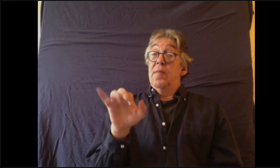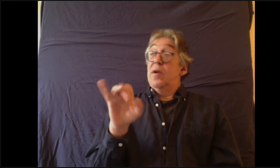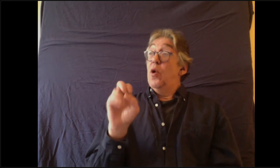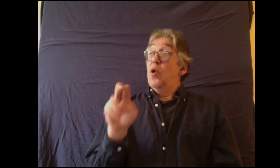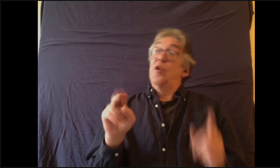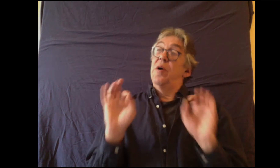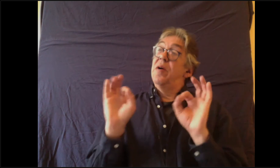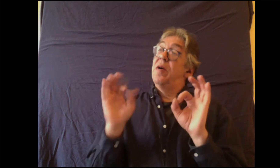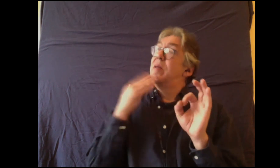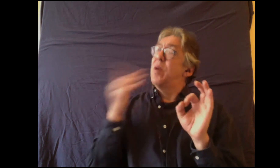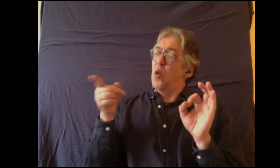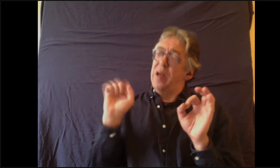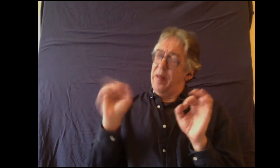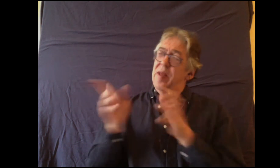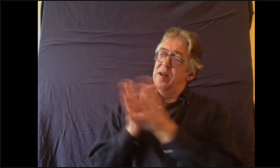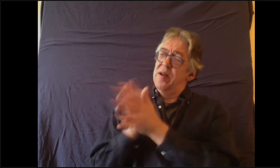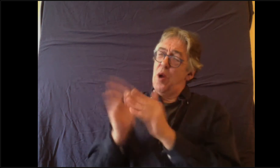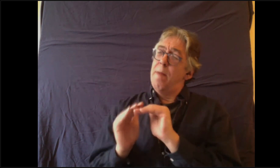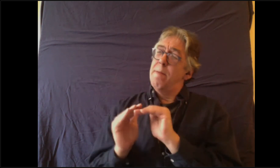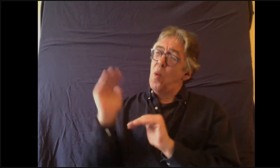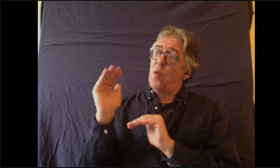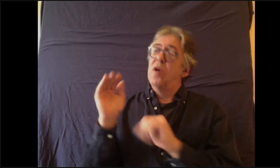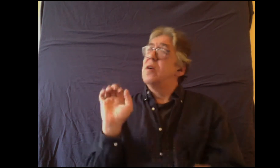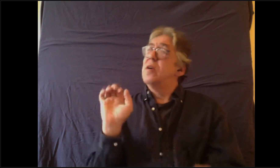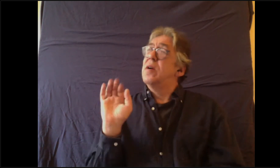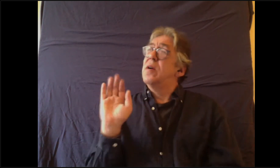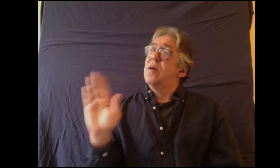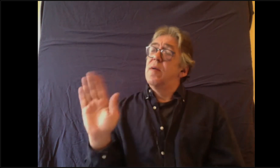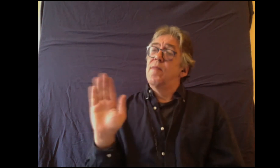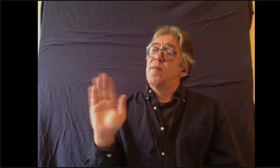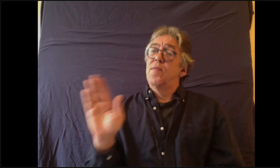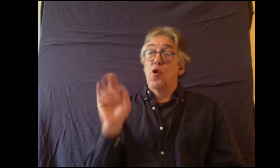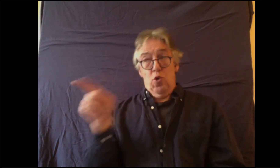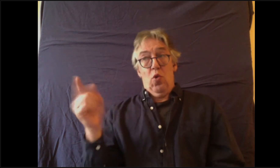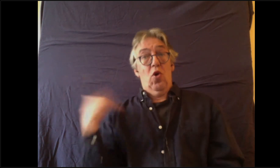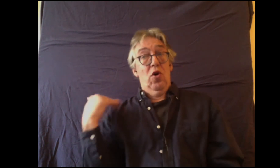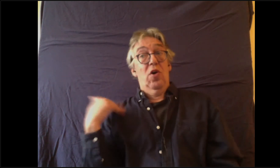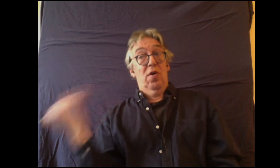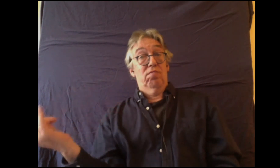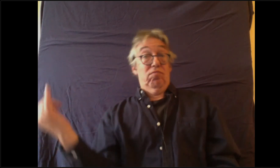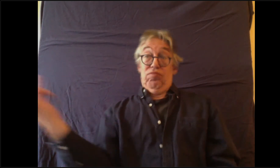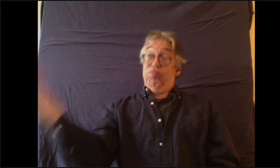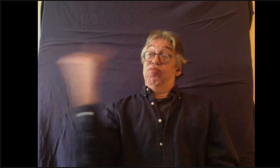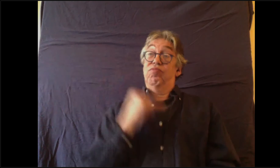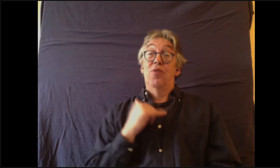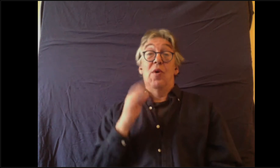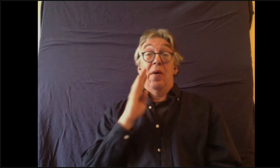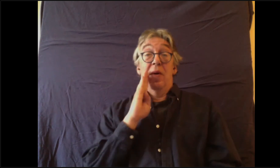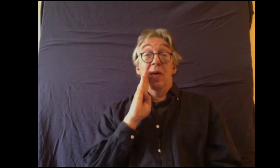Can you tell us about your visit in Belgium with the i2i consortium